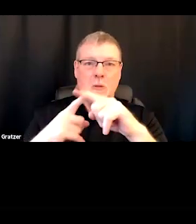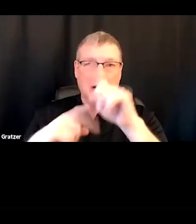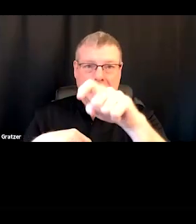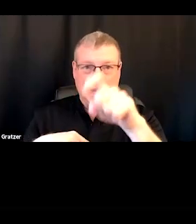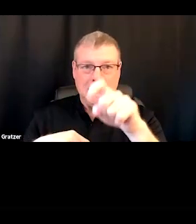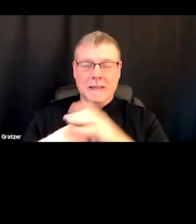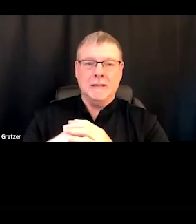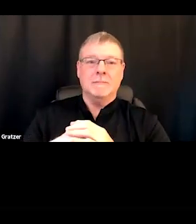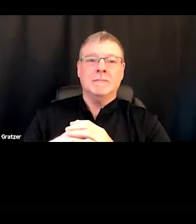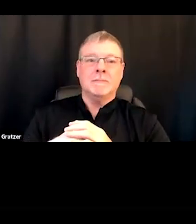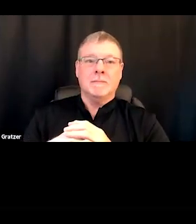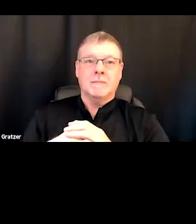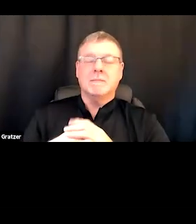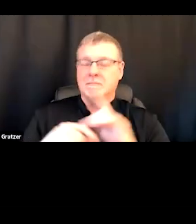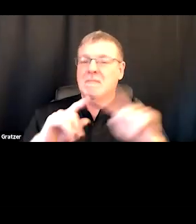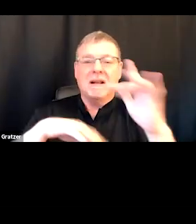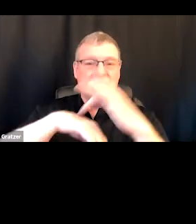but they are publicly available as well.